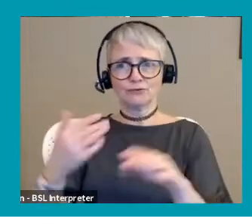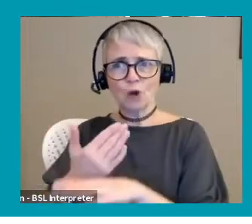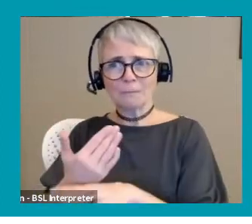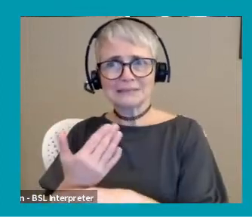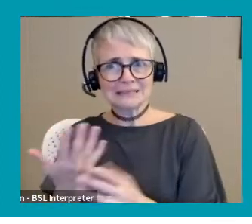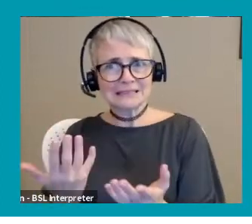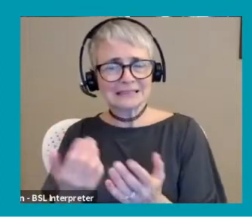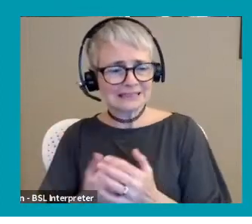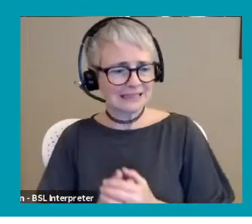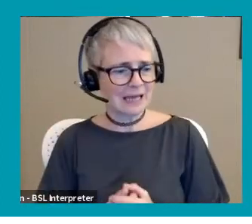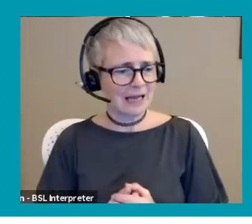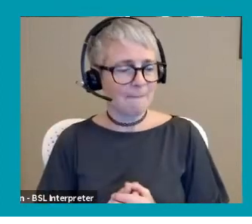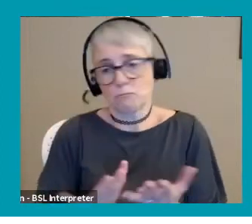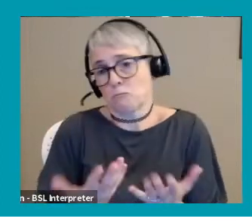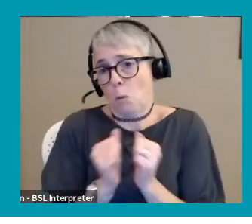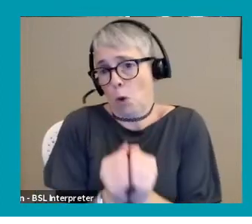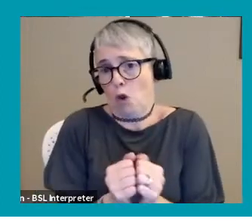in them and it's worth having research on that.